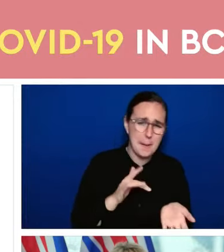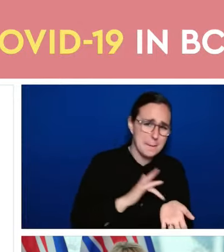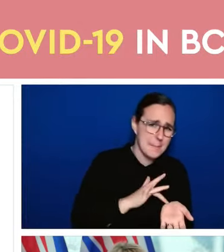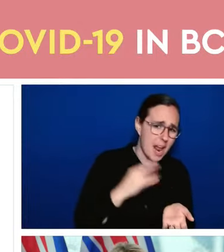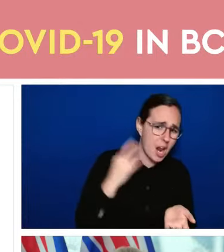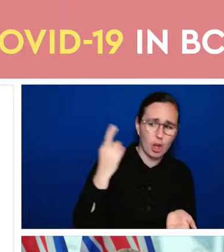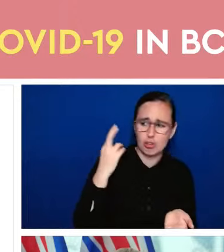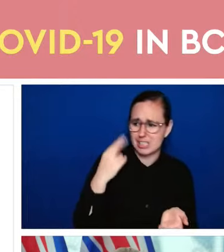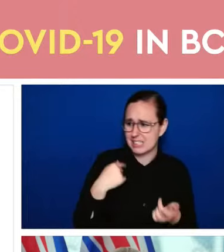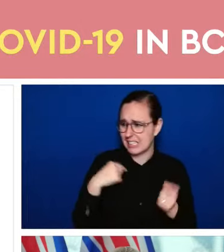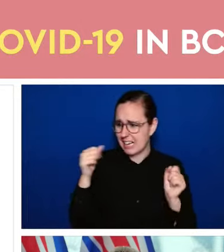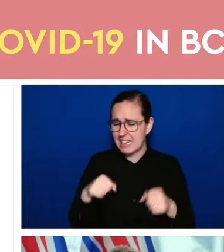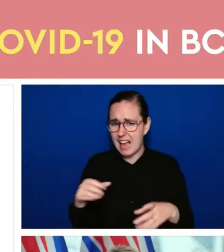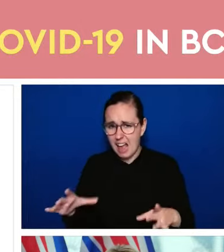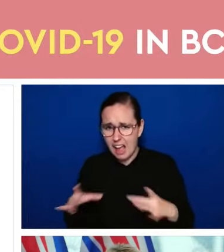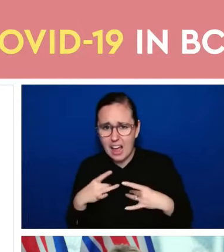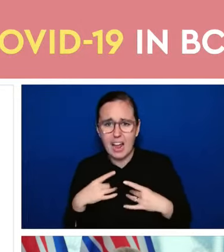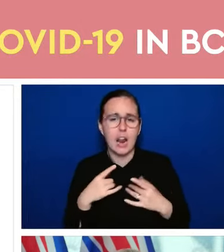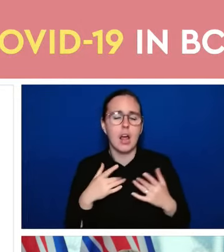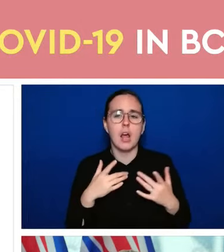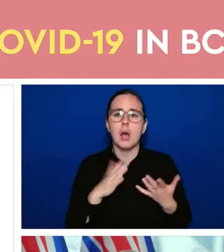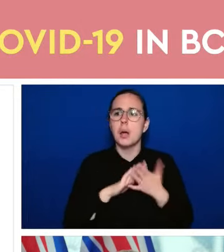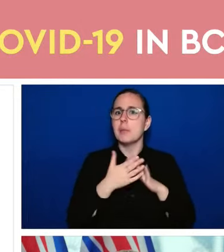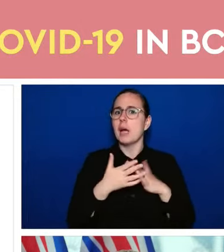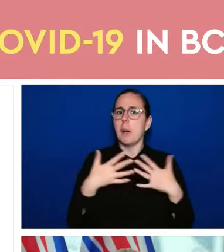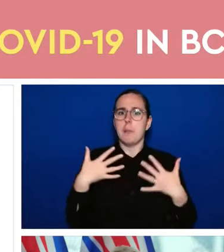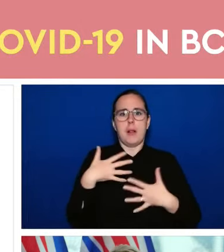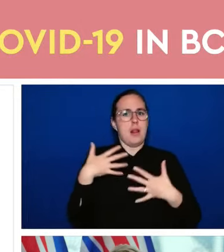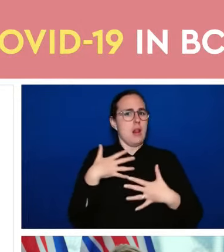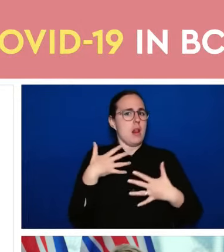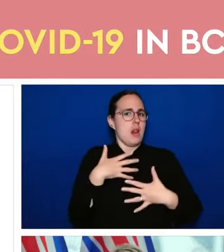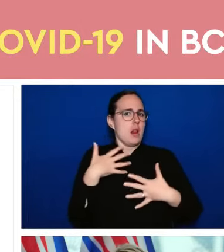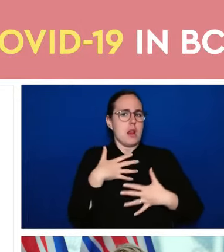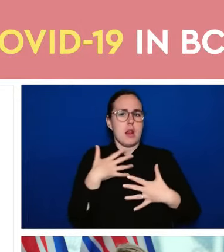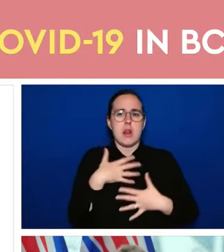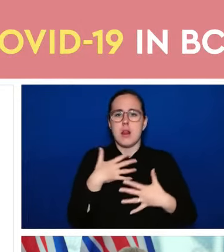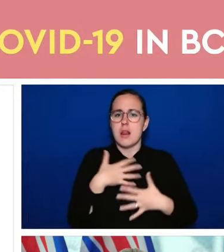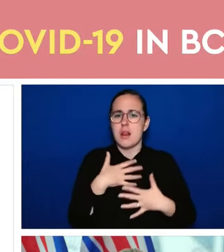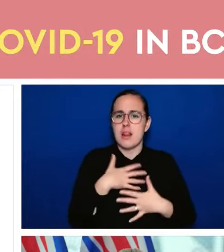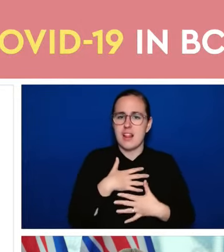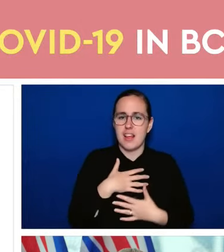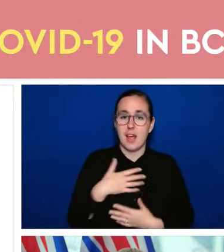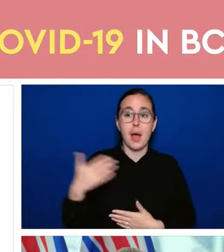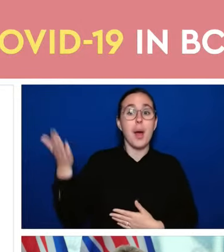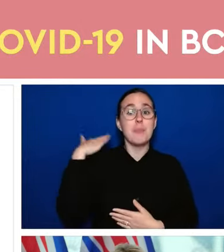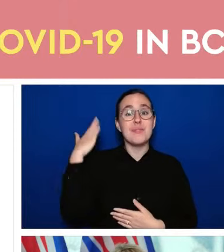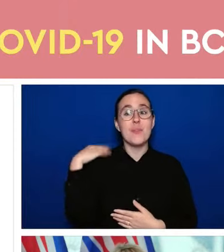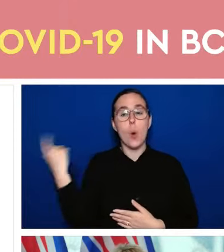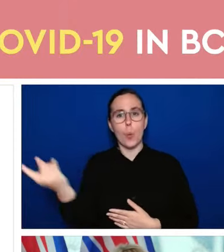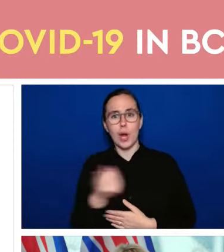all using the same levels of protection all the time. For